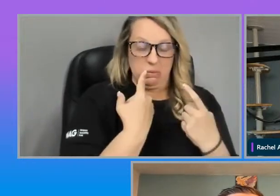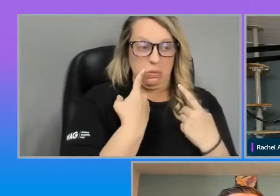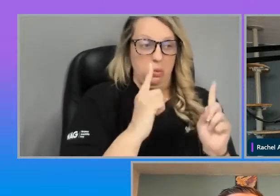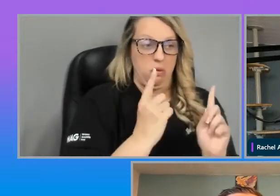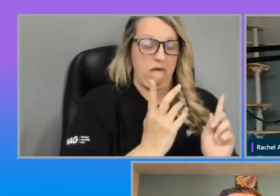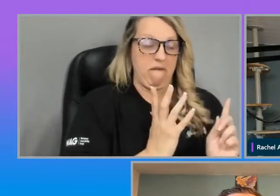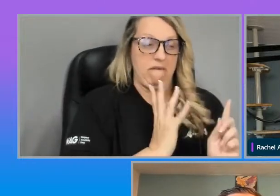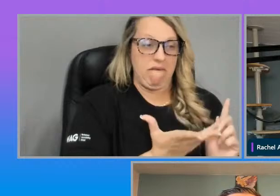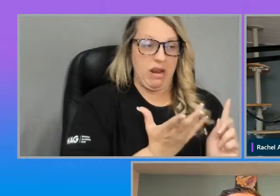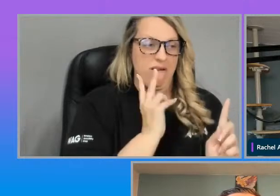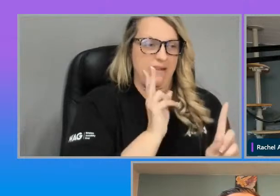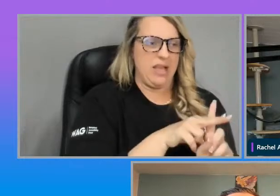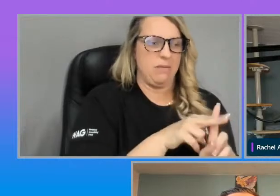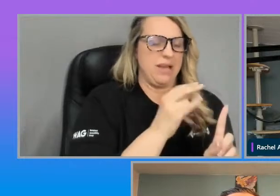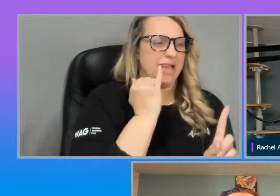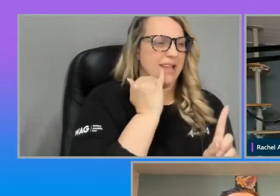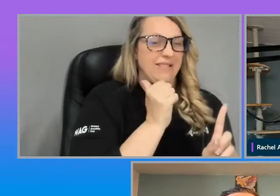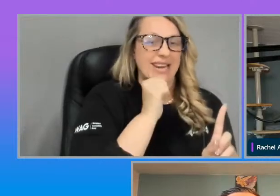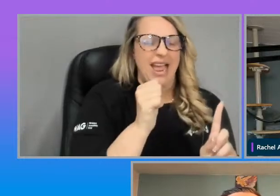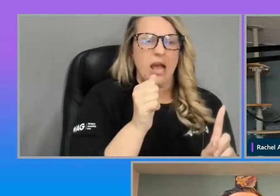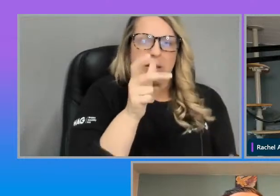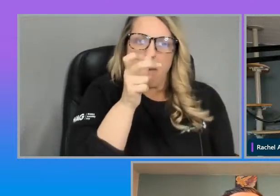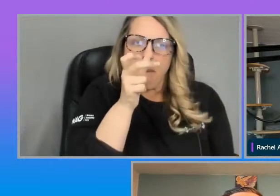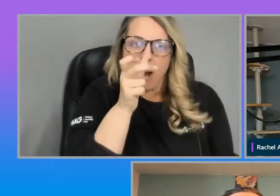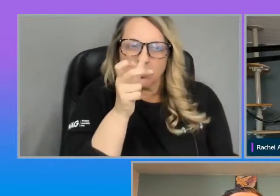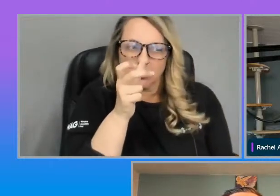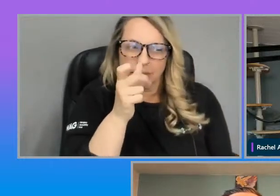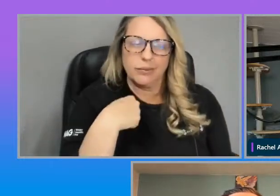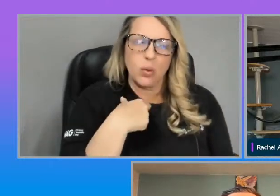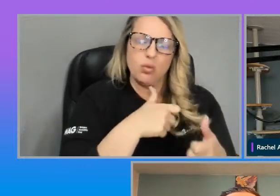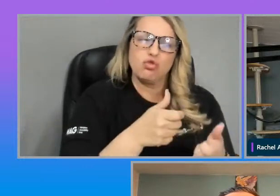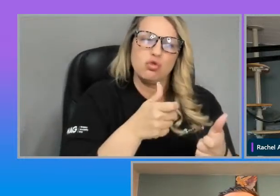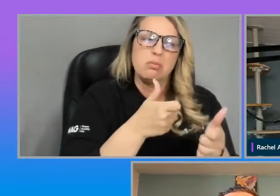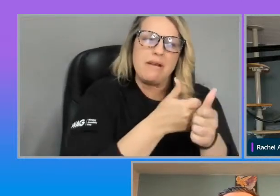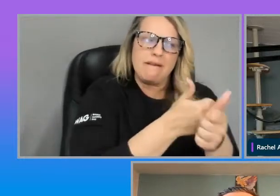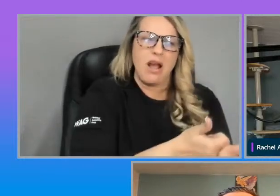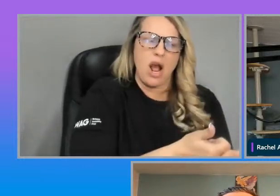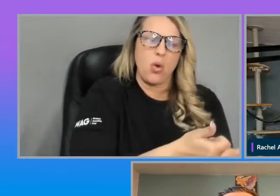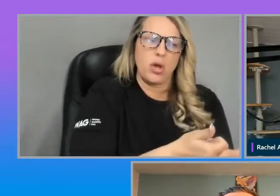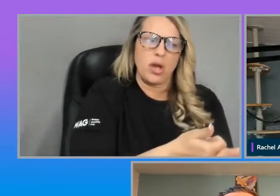fine in terms of the implementation. If they don't, it's a bug because we should be